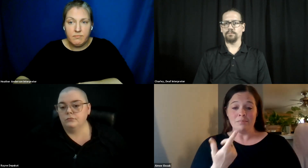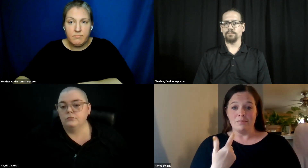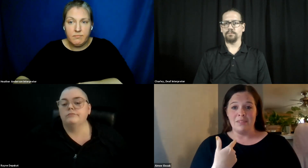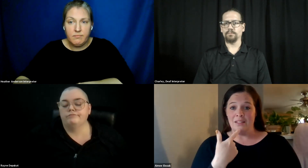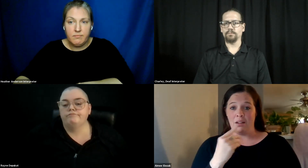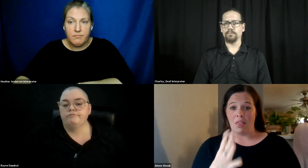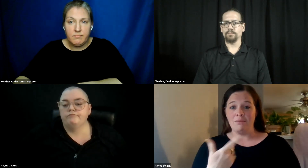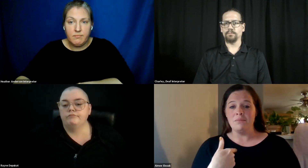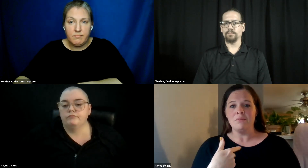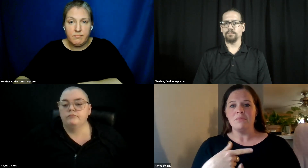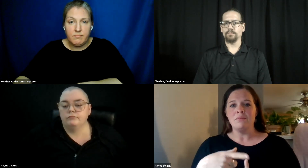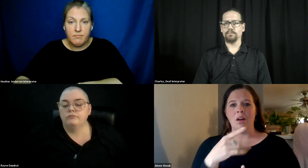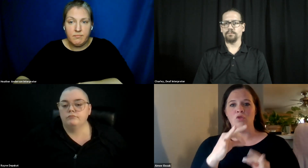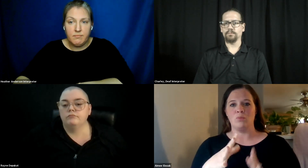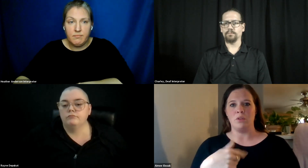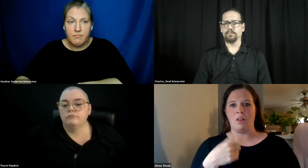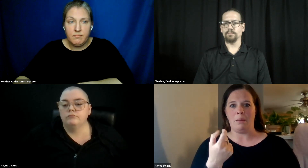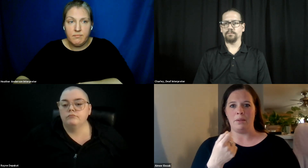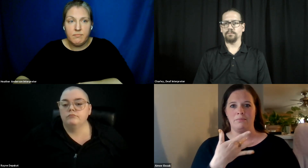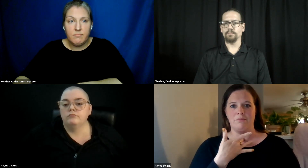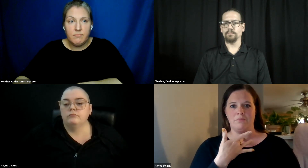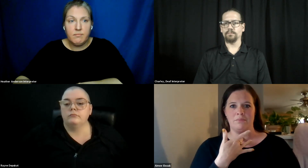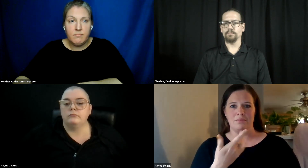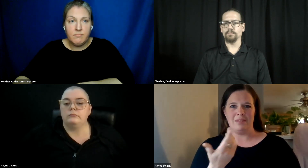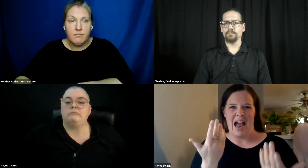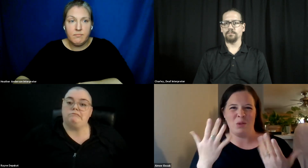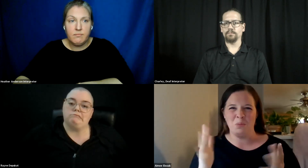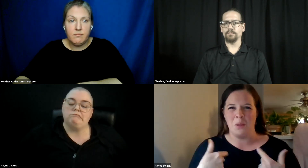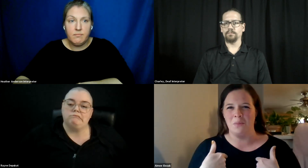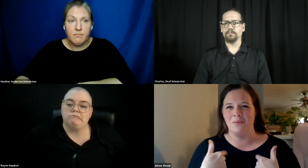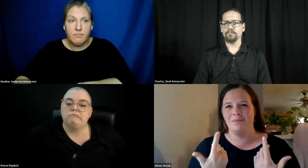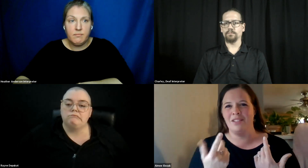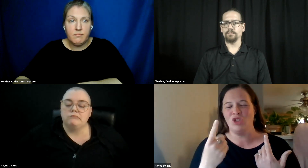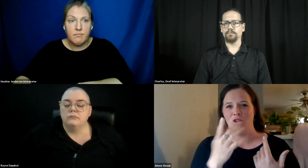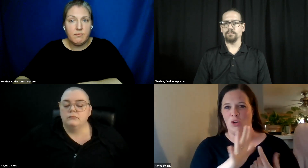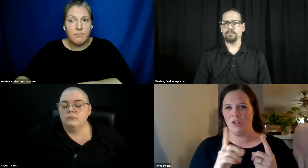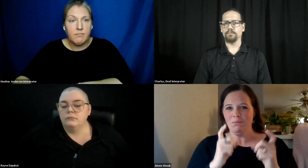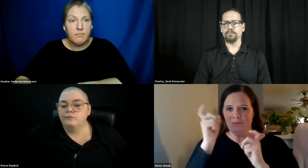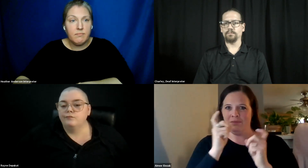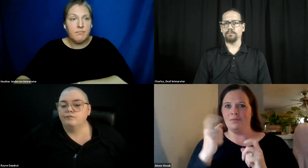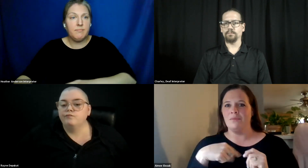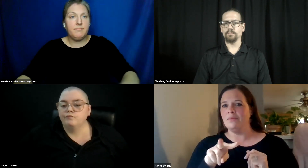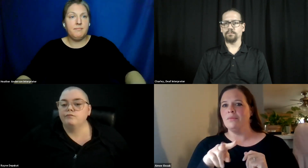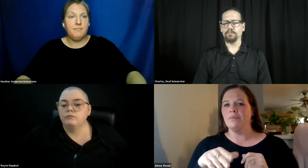And I didn't respond at the time. So, and the interpreter was a little like.